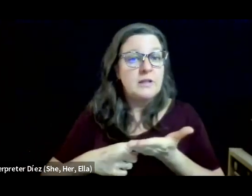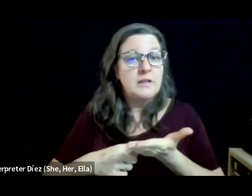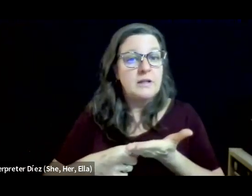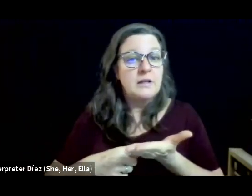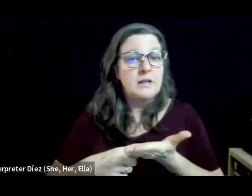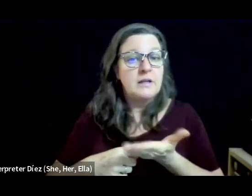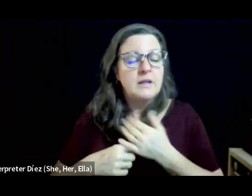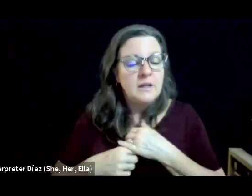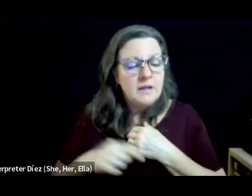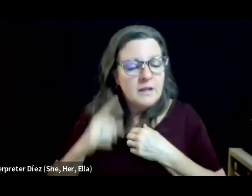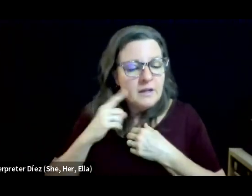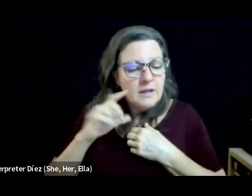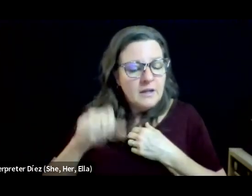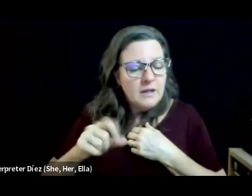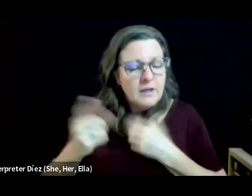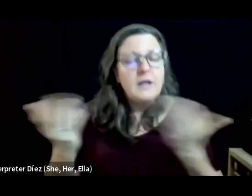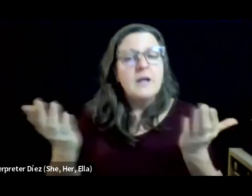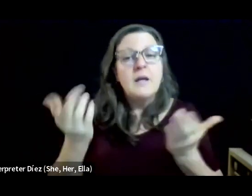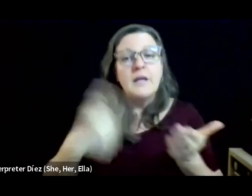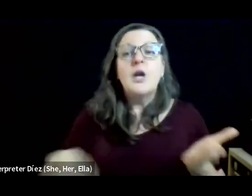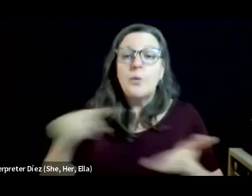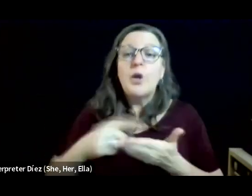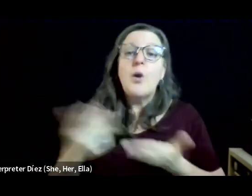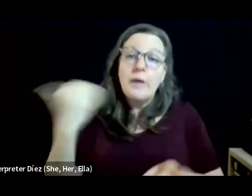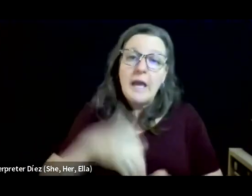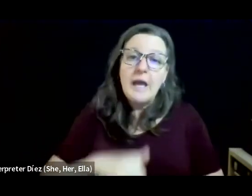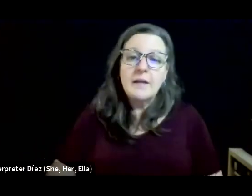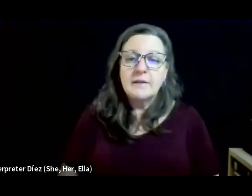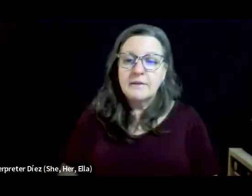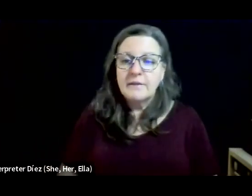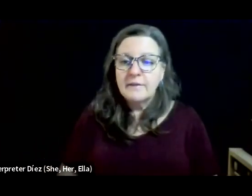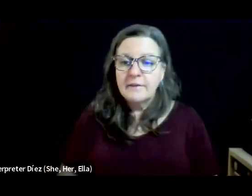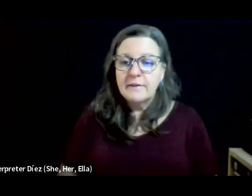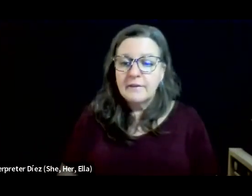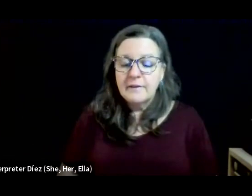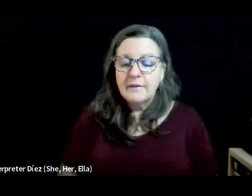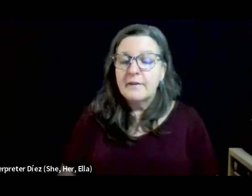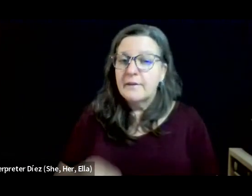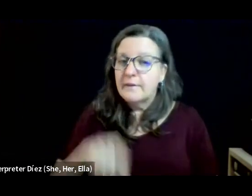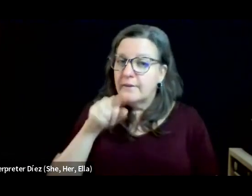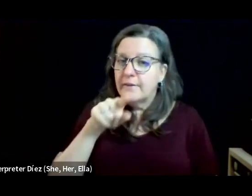Here we go again. This equipment is going to be purchased with